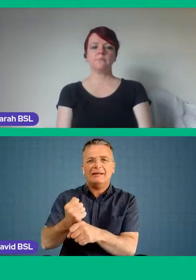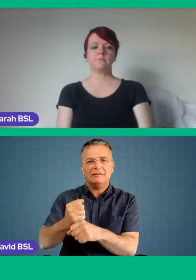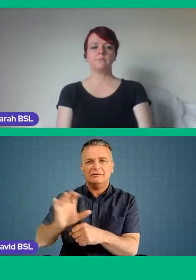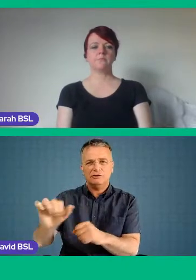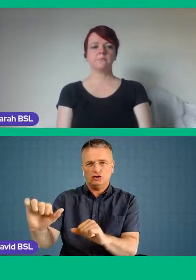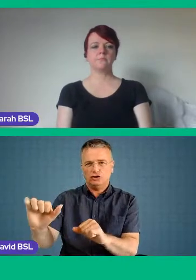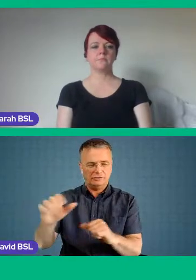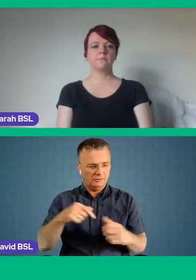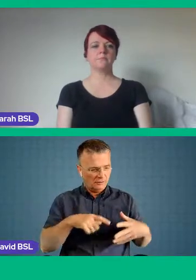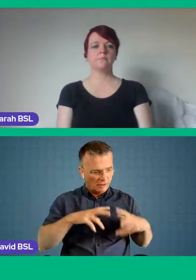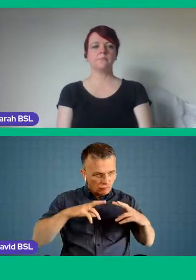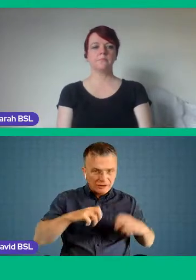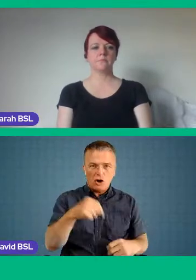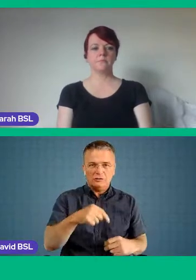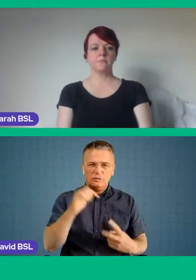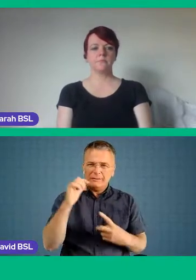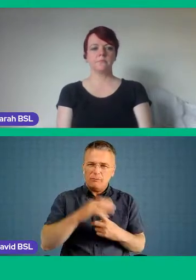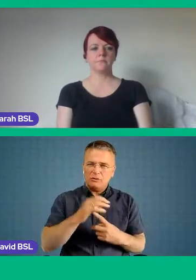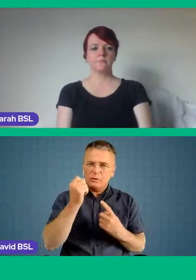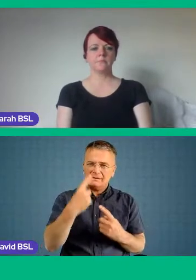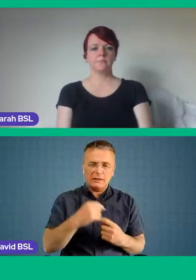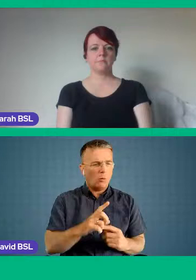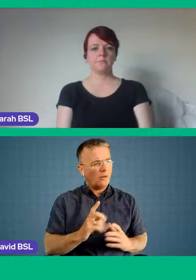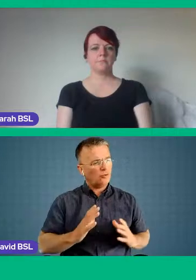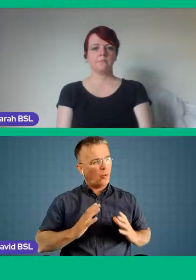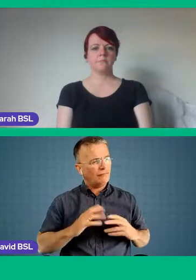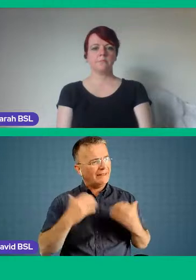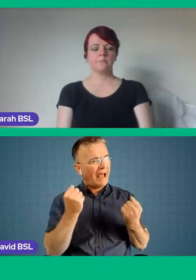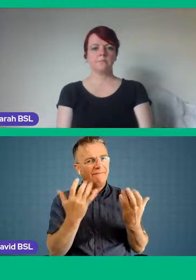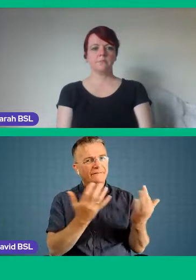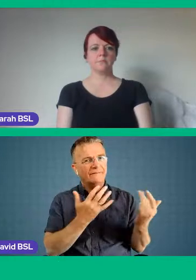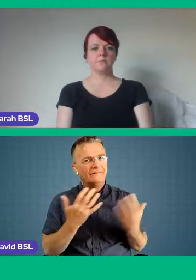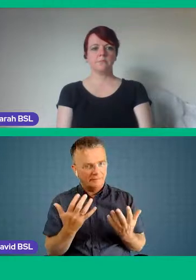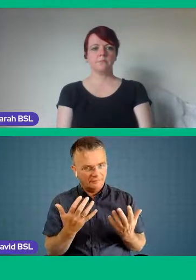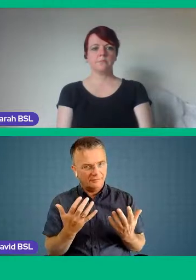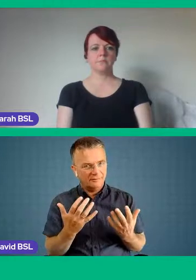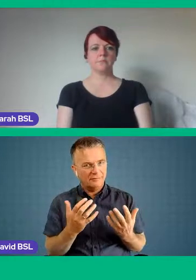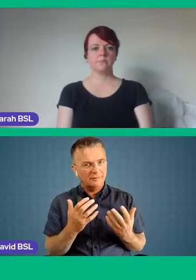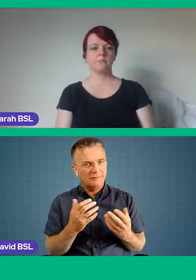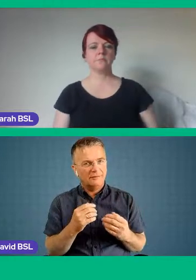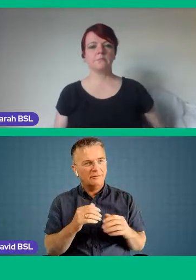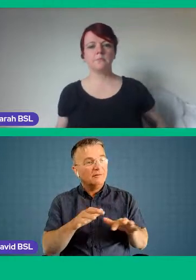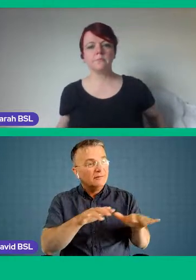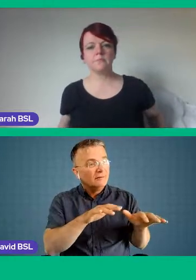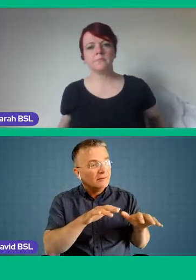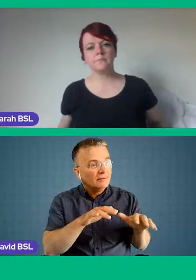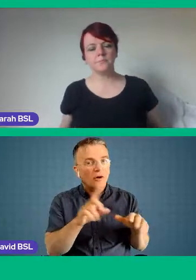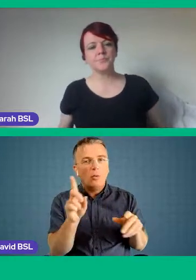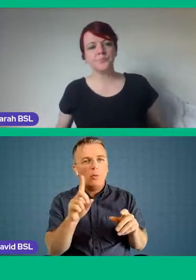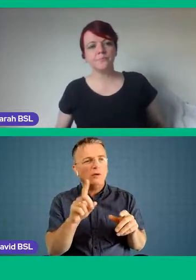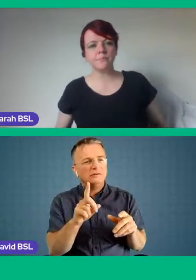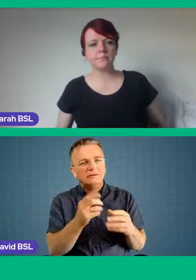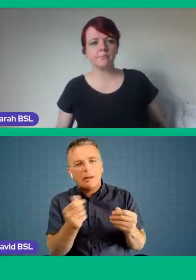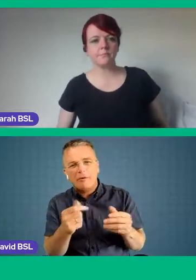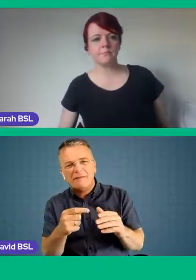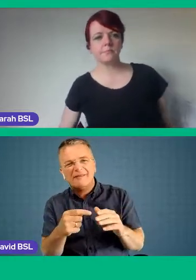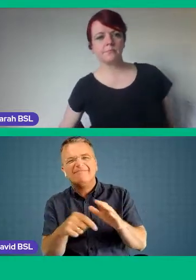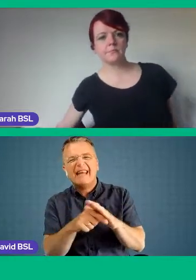technologists, it was important for us to understand what already existed and what were some of the shortcomings of some of the